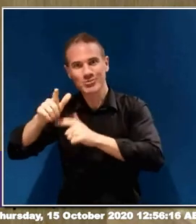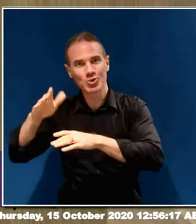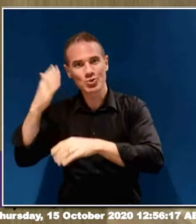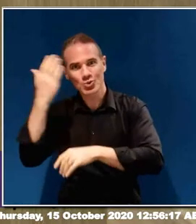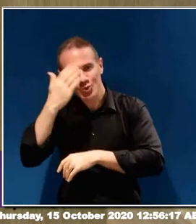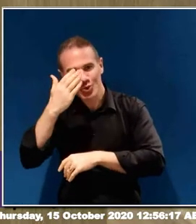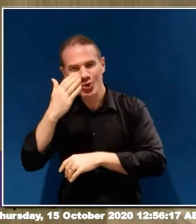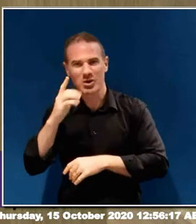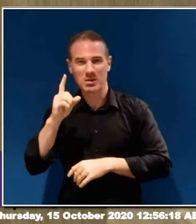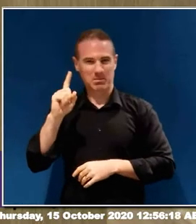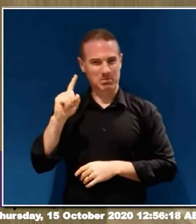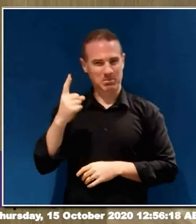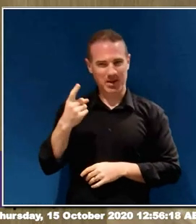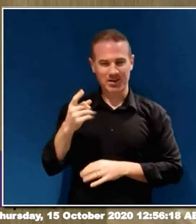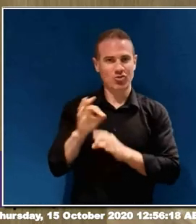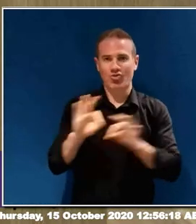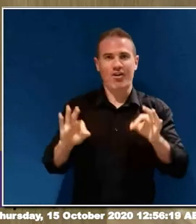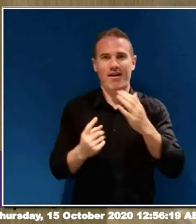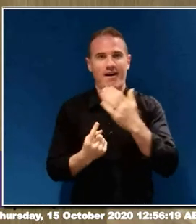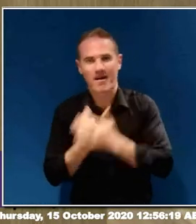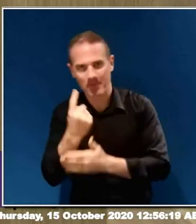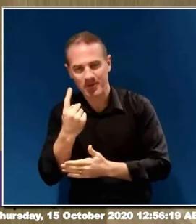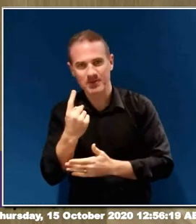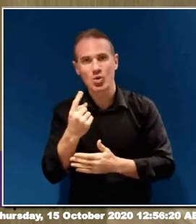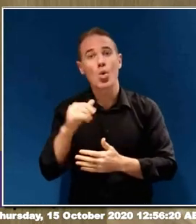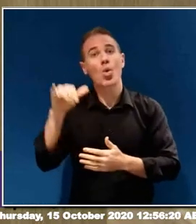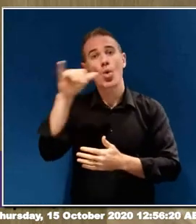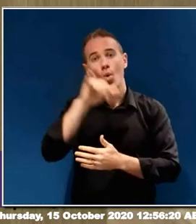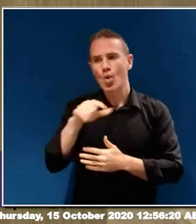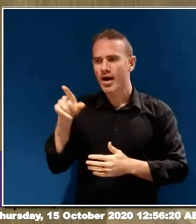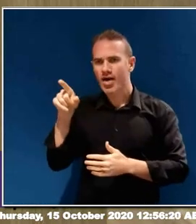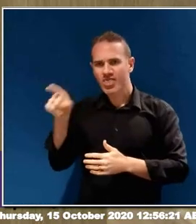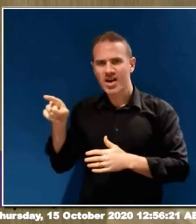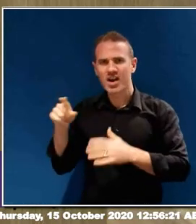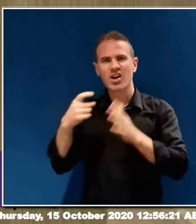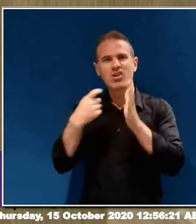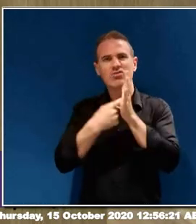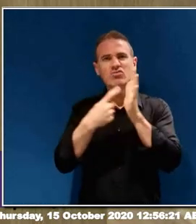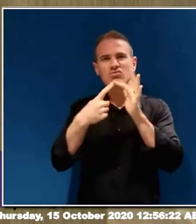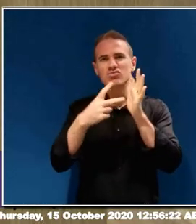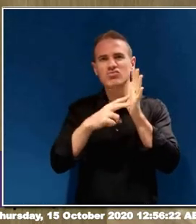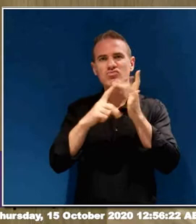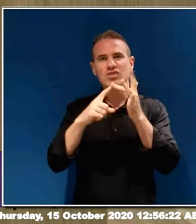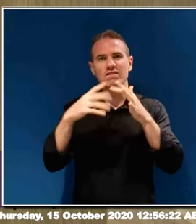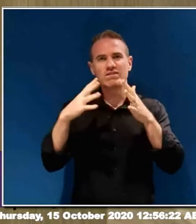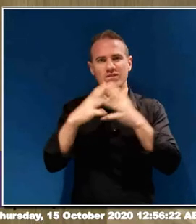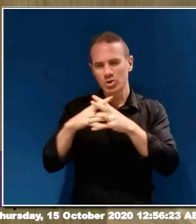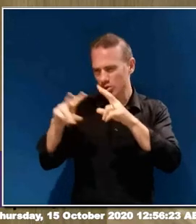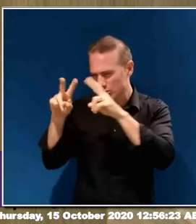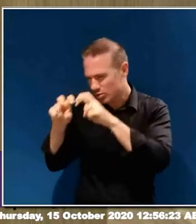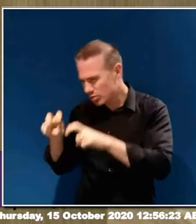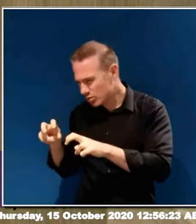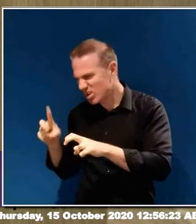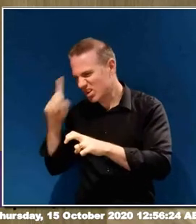is made not to increase the time at that review. Right, OK.